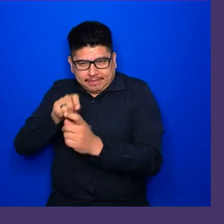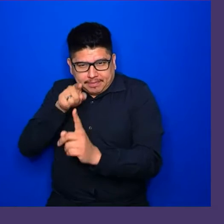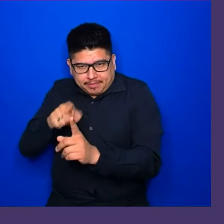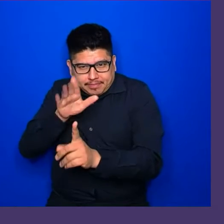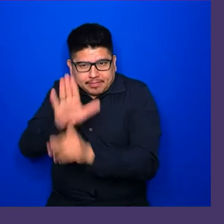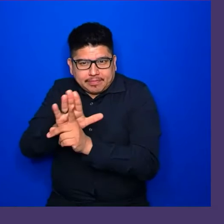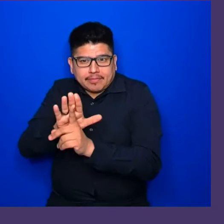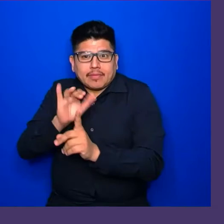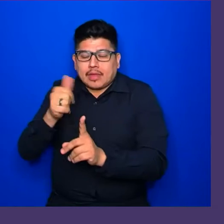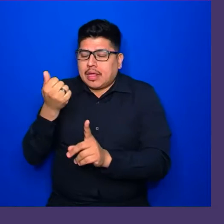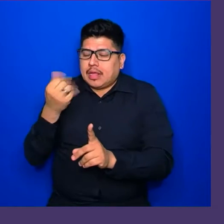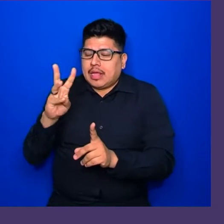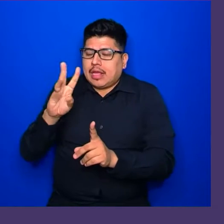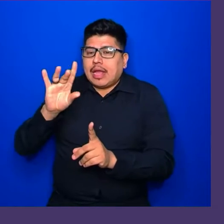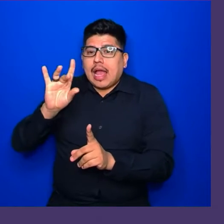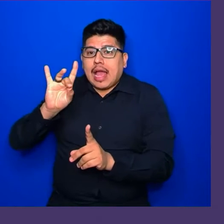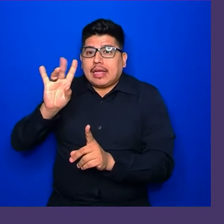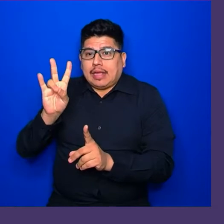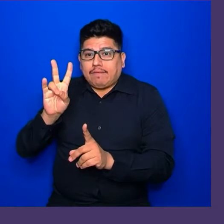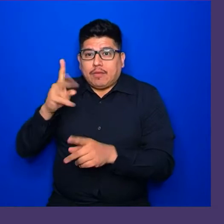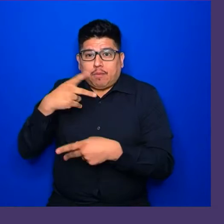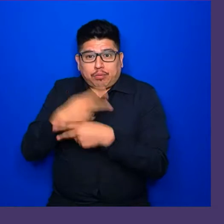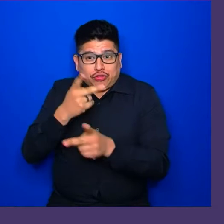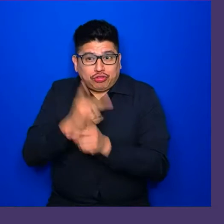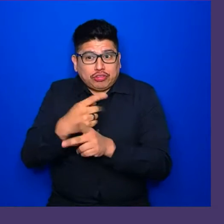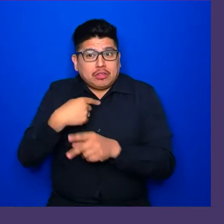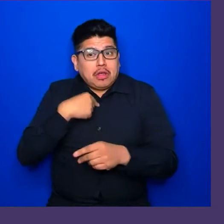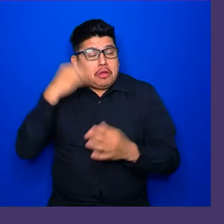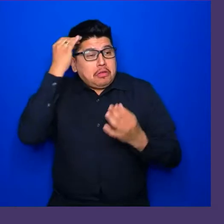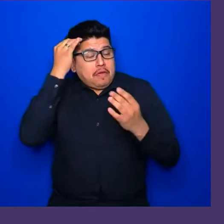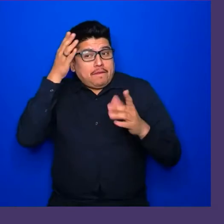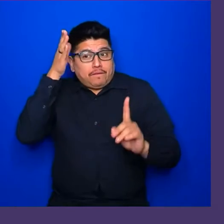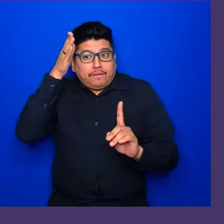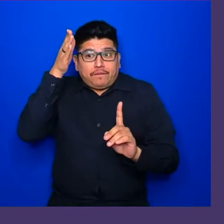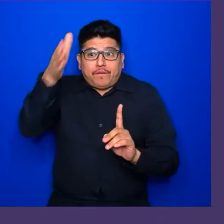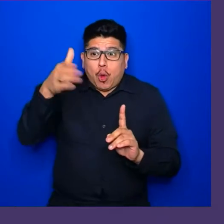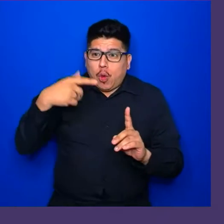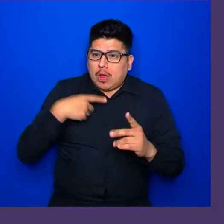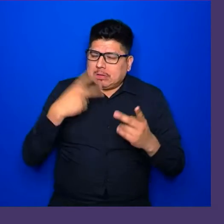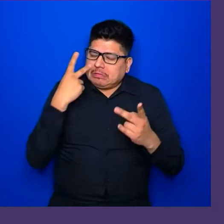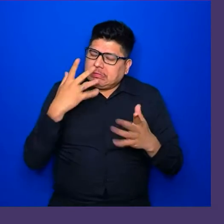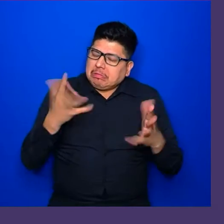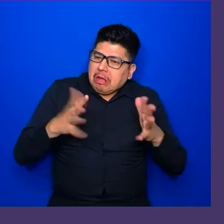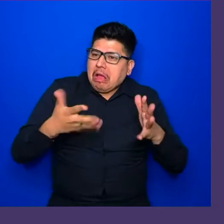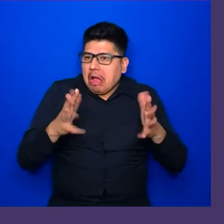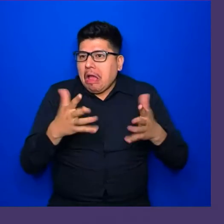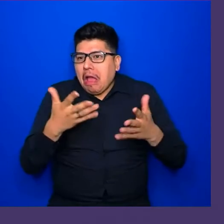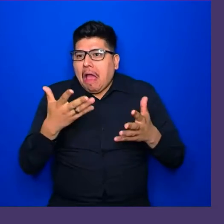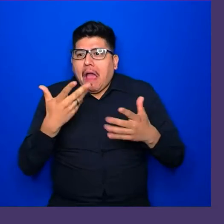about the future, all I see is Wakanda. I ain't going to fret.